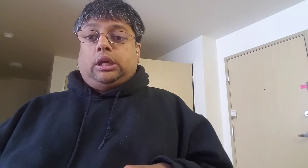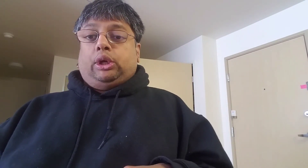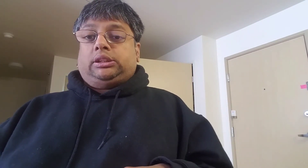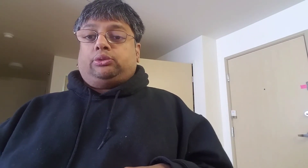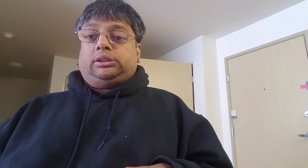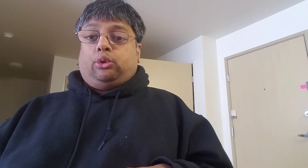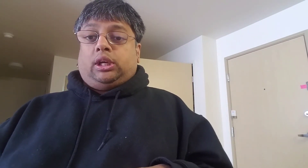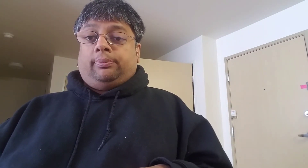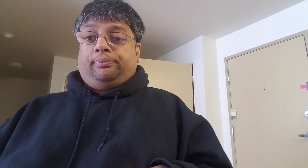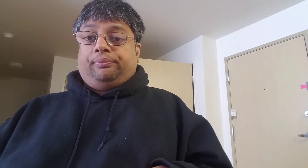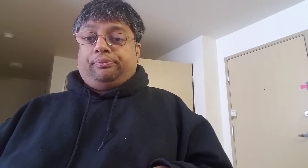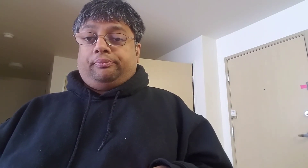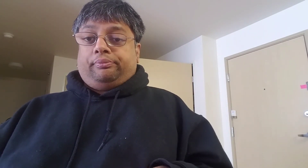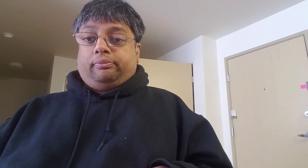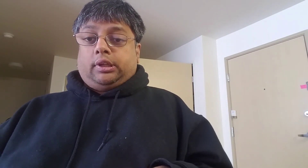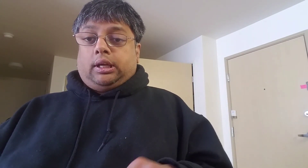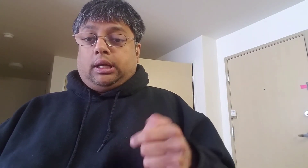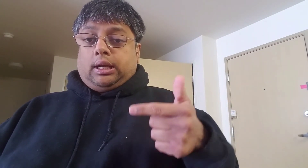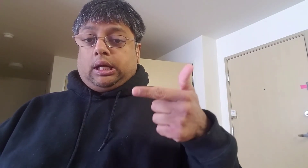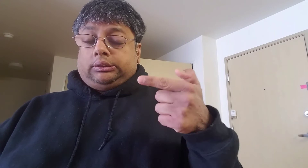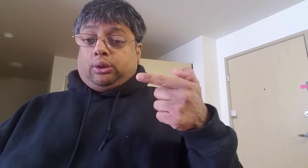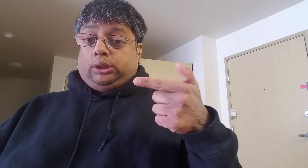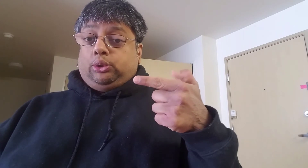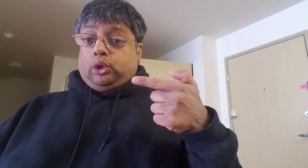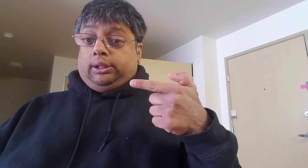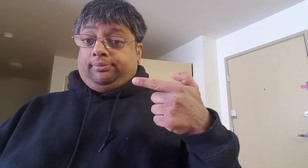(Signing "Twenty-One" like a gun)